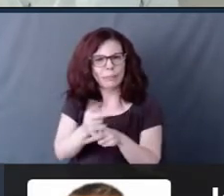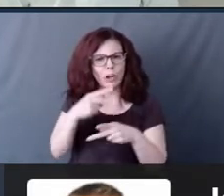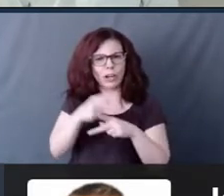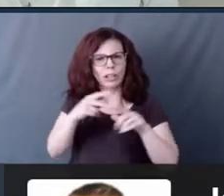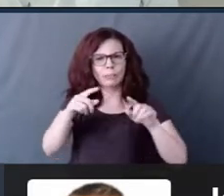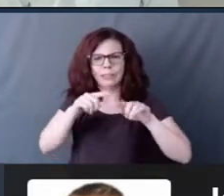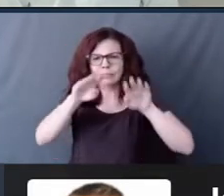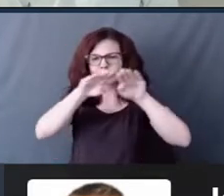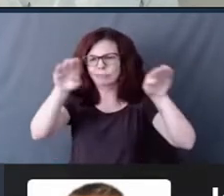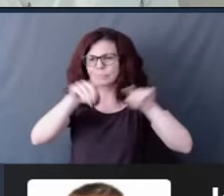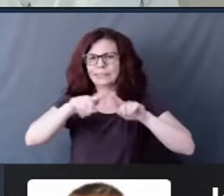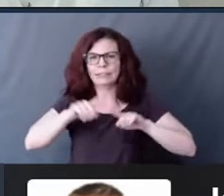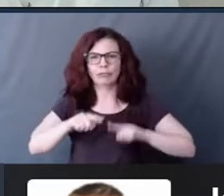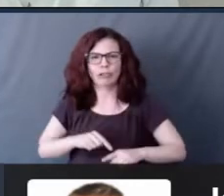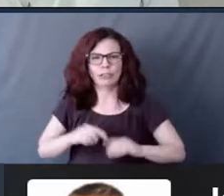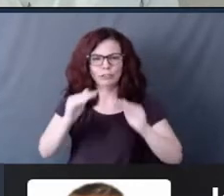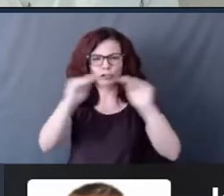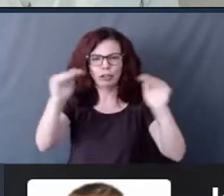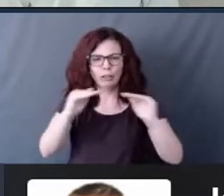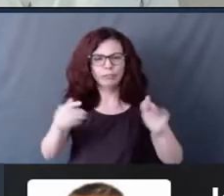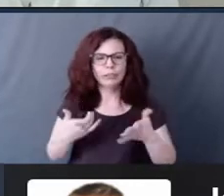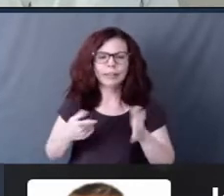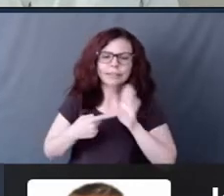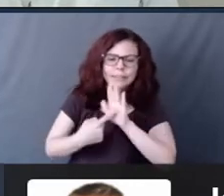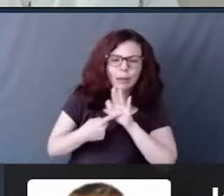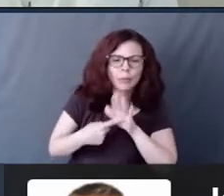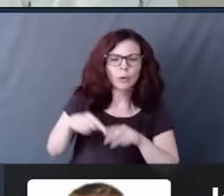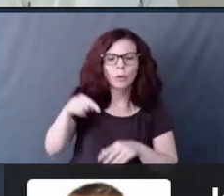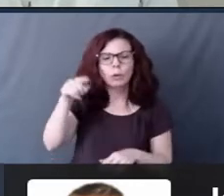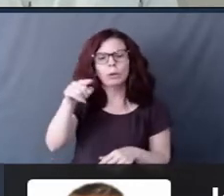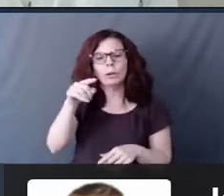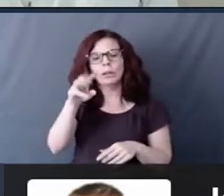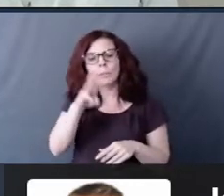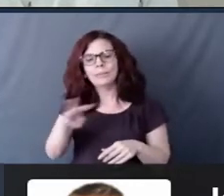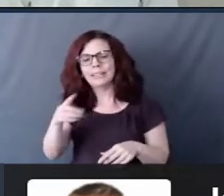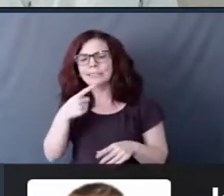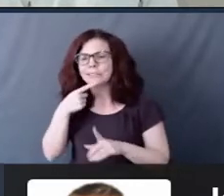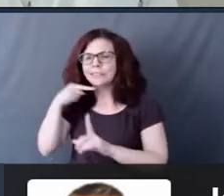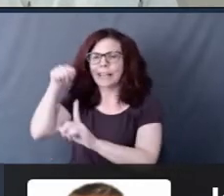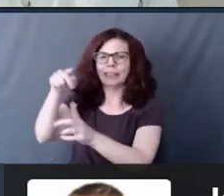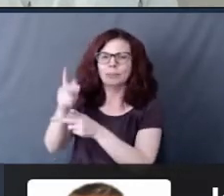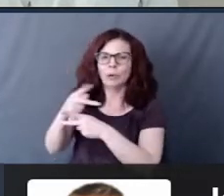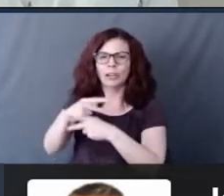"Example, website says that a store has X amount "of products in the store? "I visited the store, not on the shelf where expected."